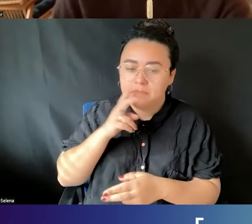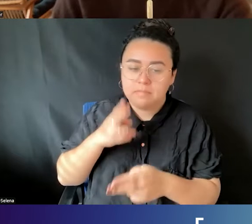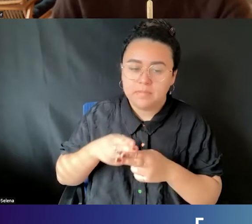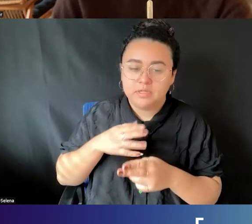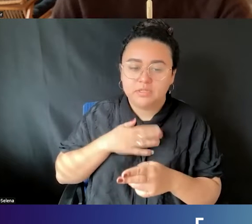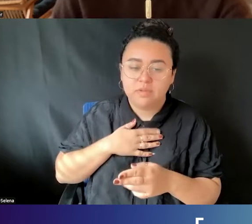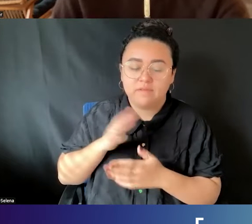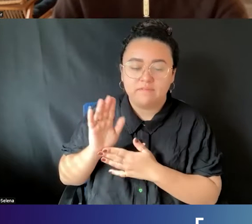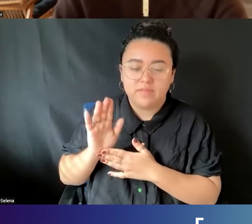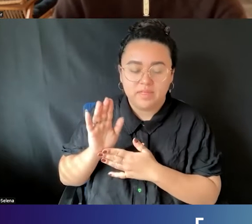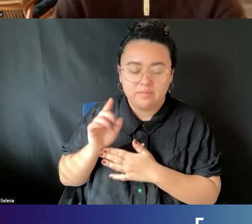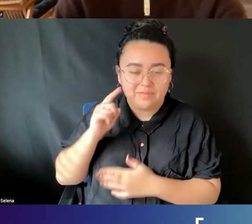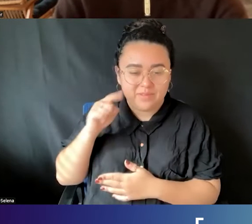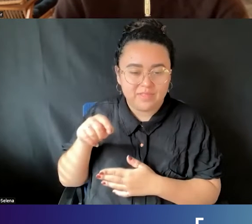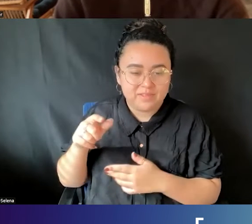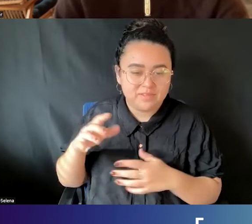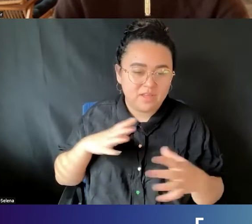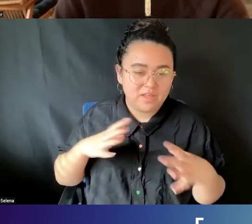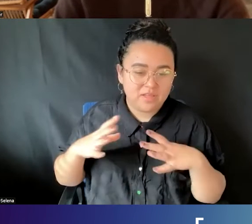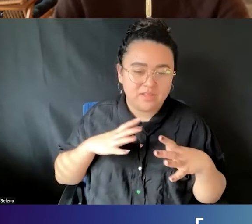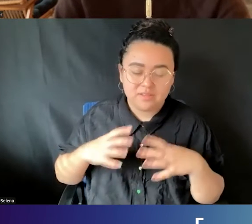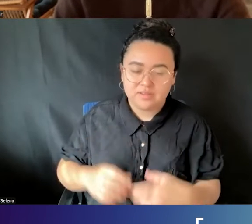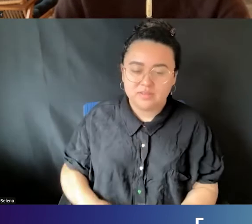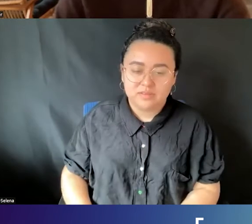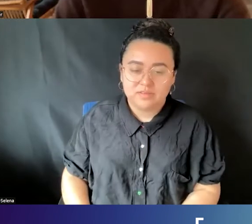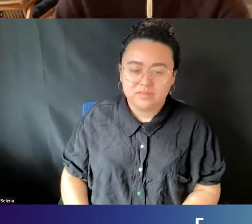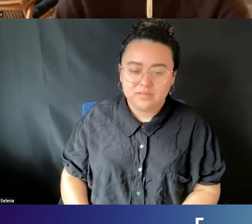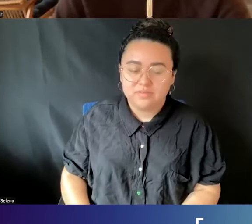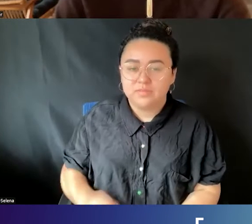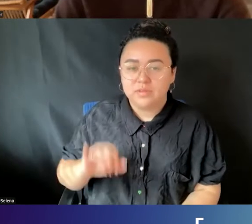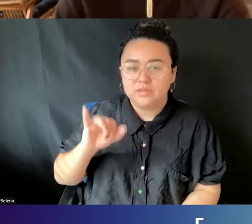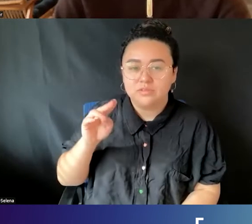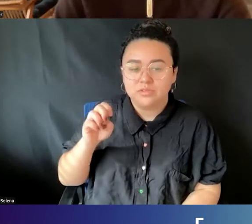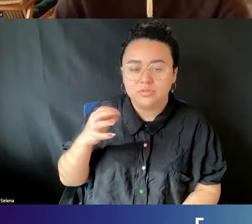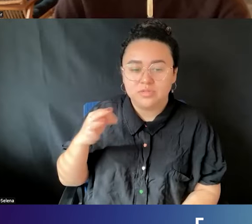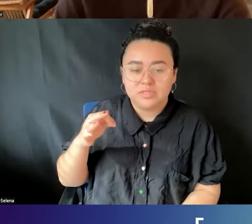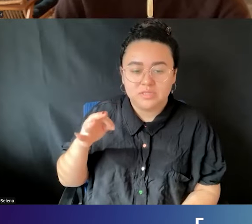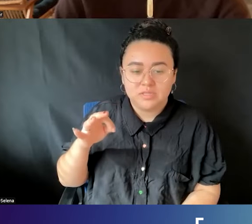in this holiday, you know, on Juneteenth. And I called them up immediately.